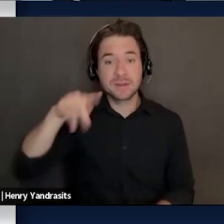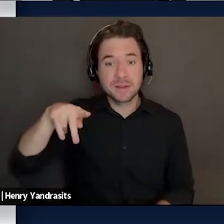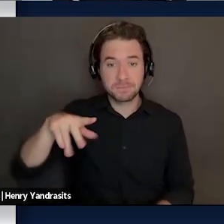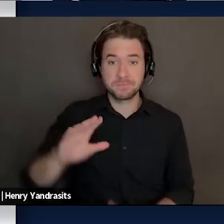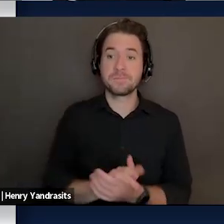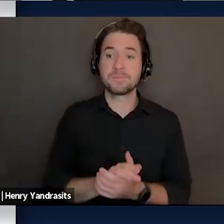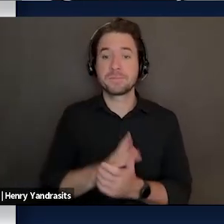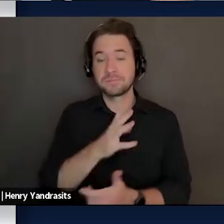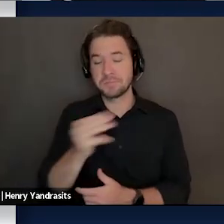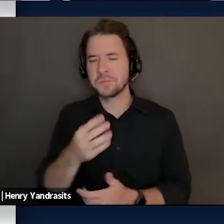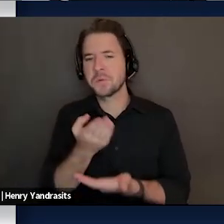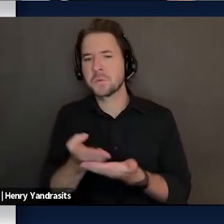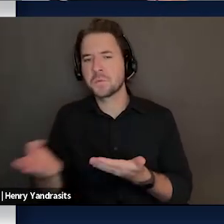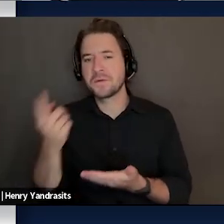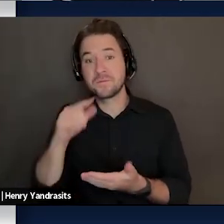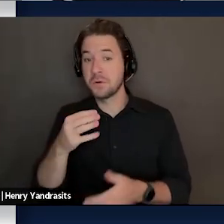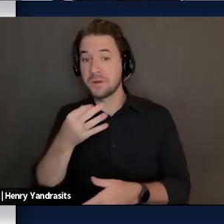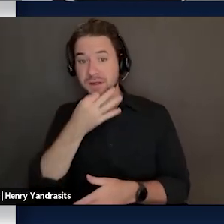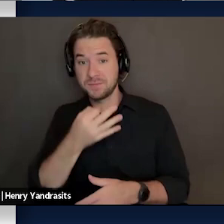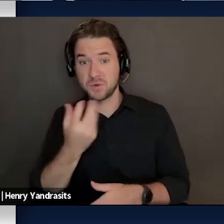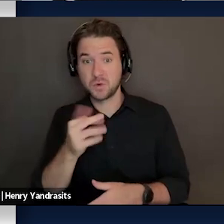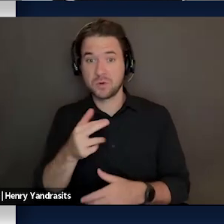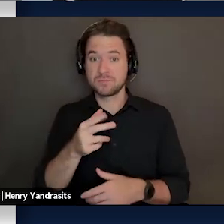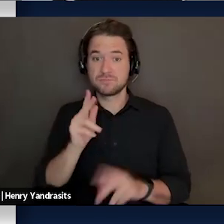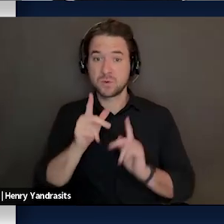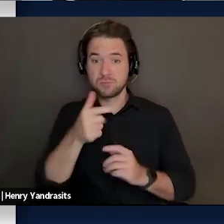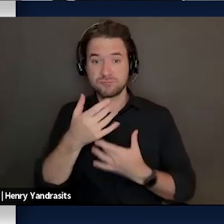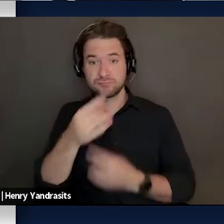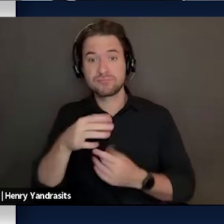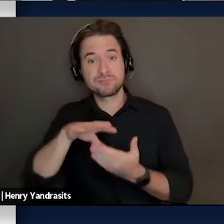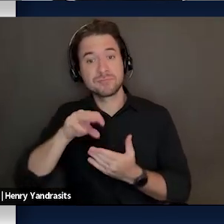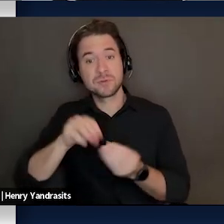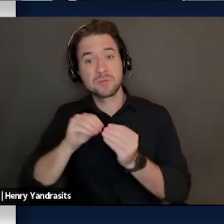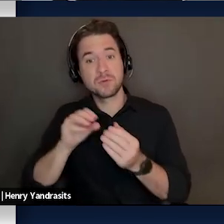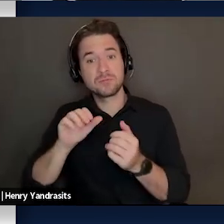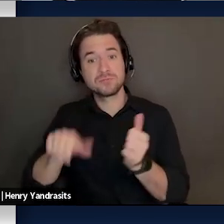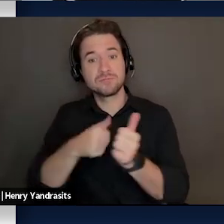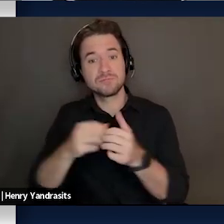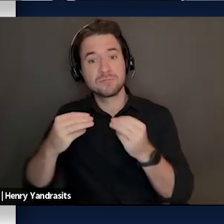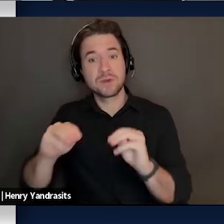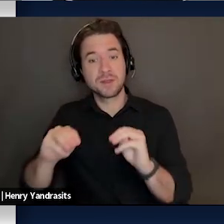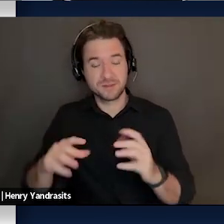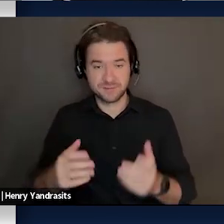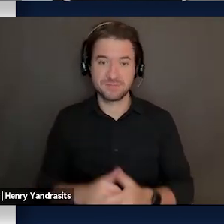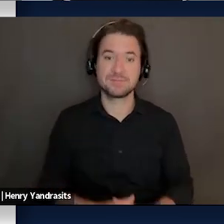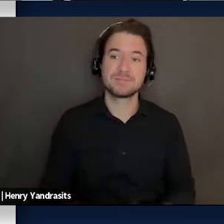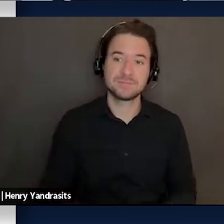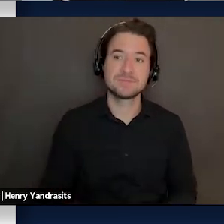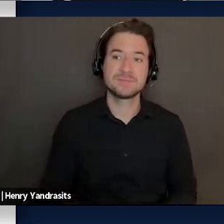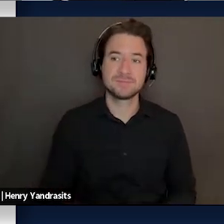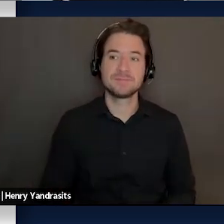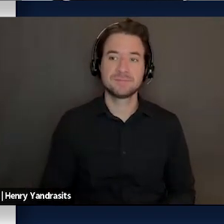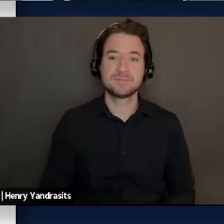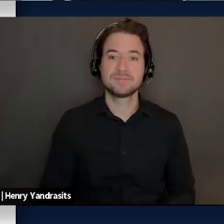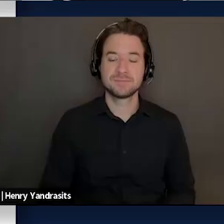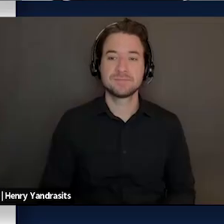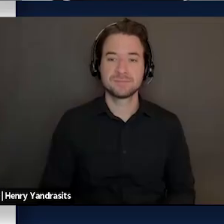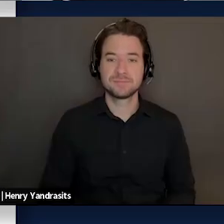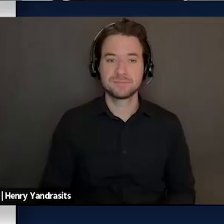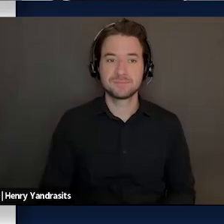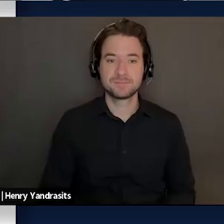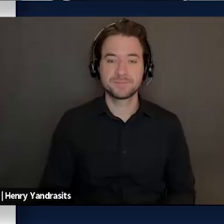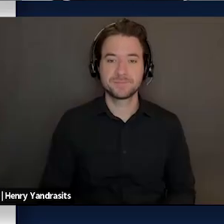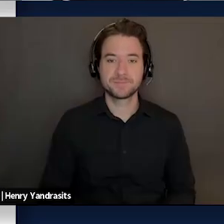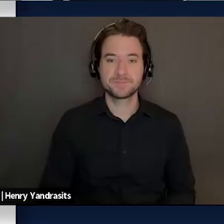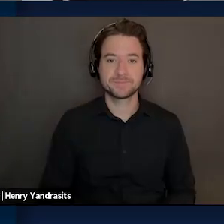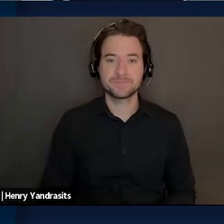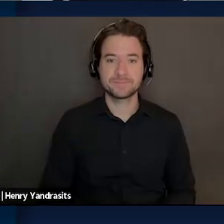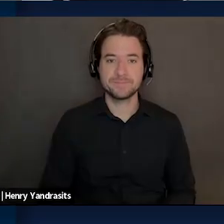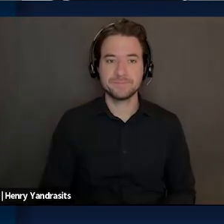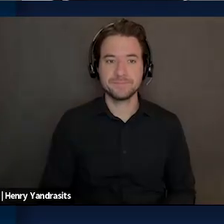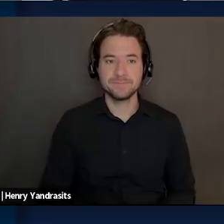Um, and maybe even some resources for experts or those who are interested in learning more about the methods behind the data.